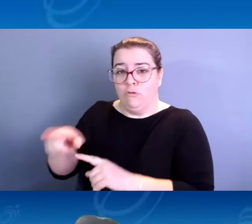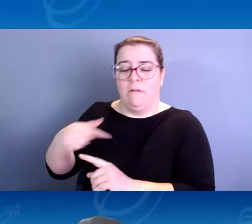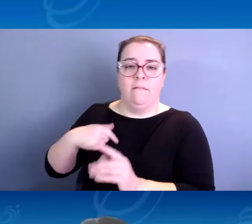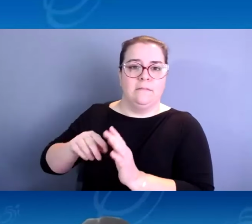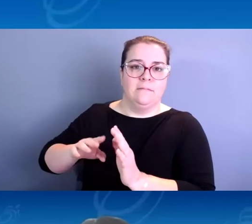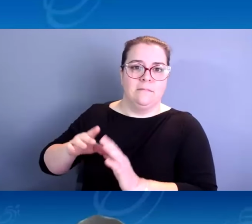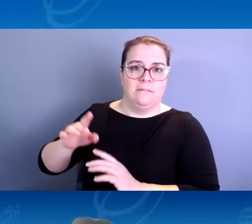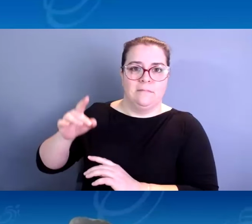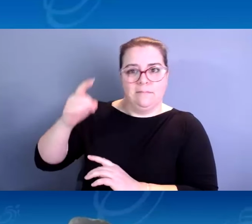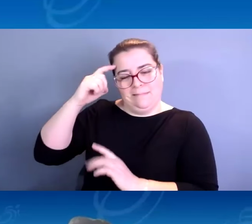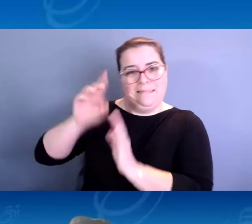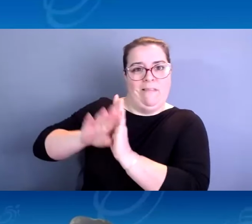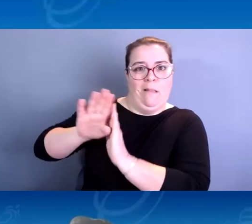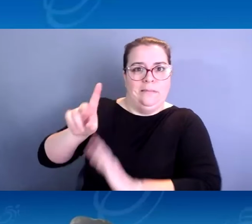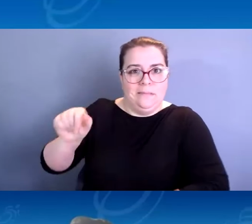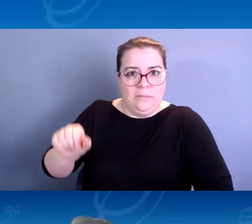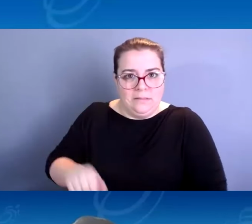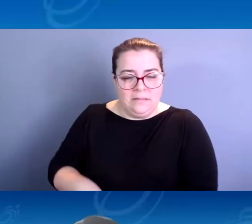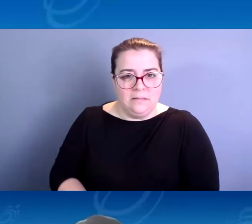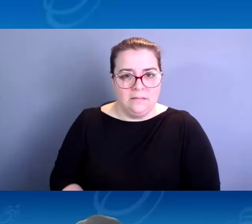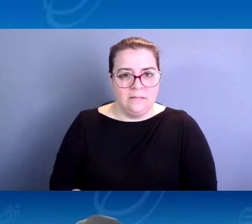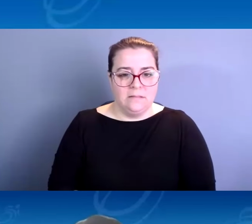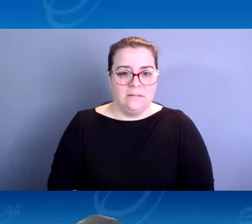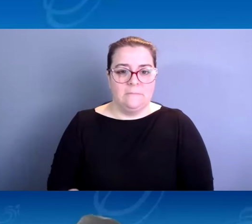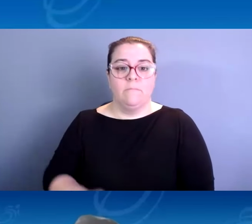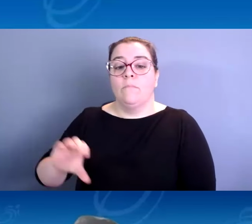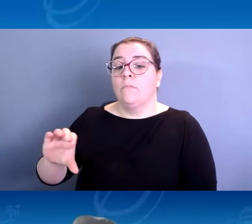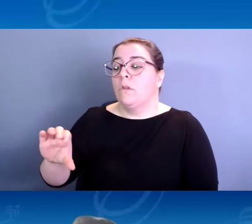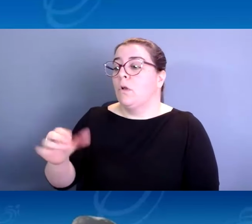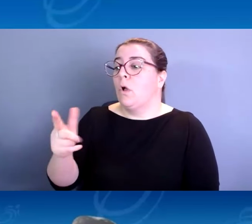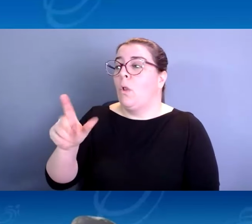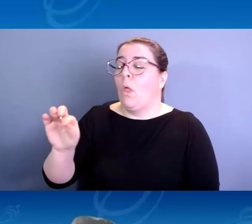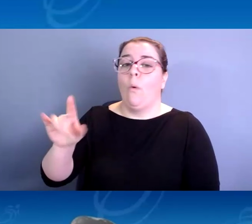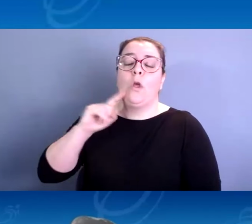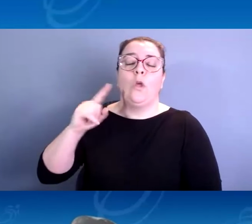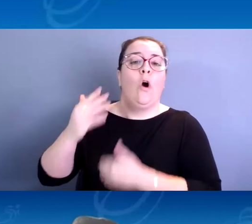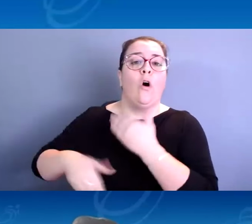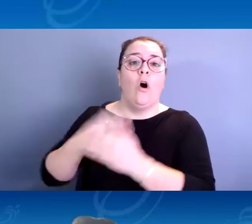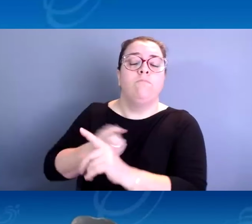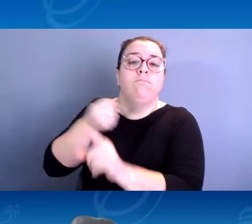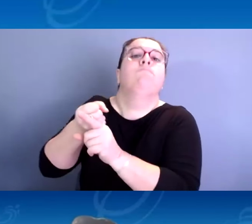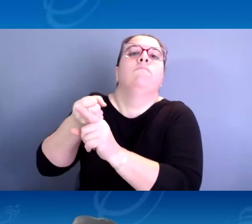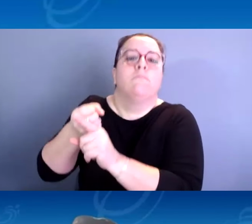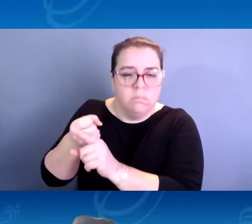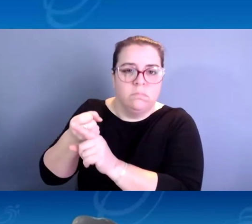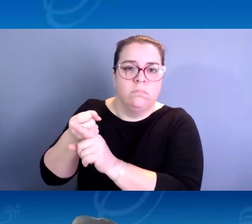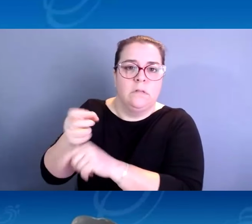And to your point, Chloe, yours was accidental, came to you at a later time and date where allowed you to have that euphoria